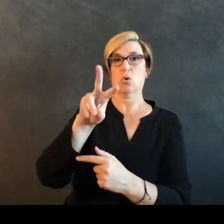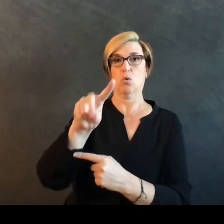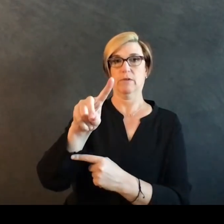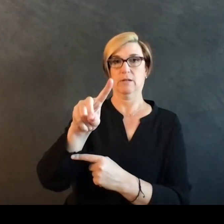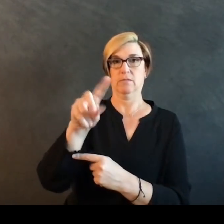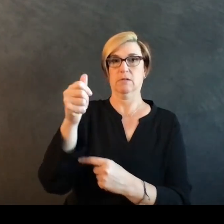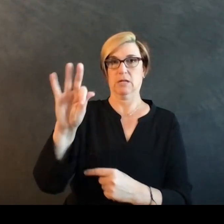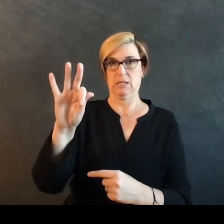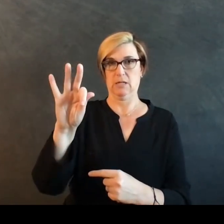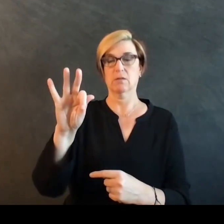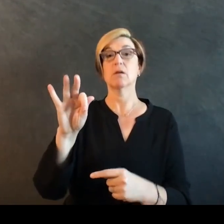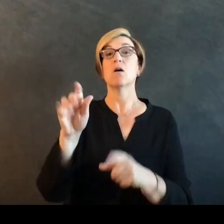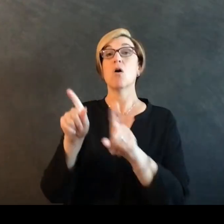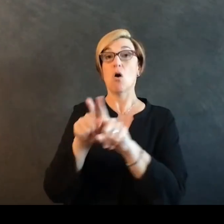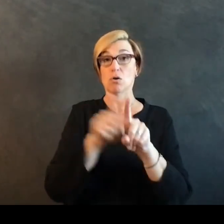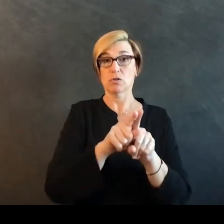federal government is doing a lot of things